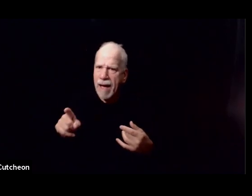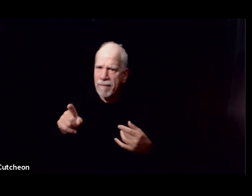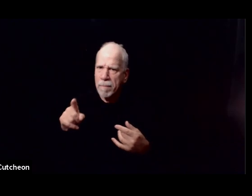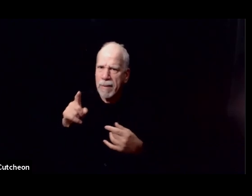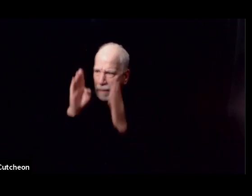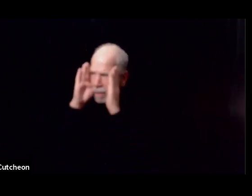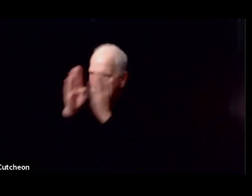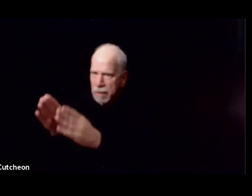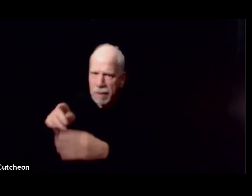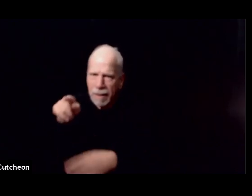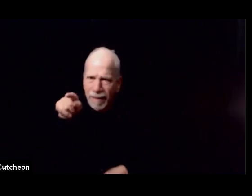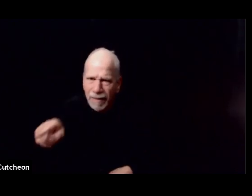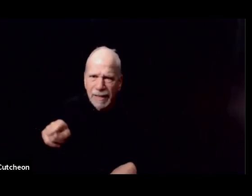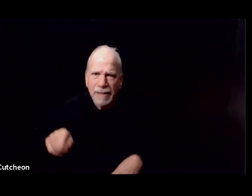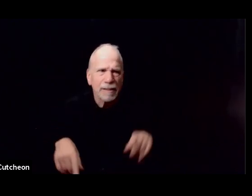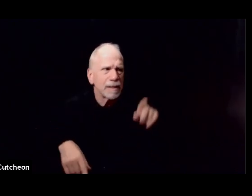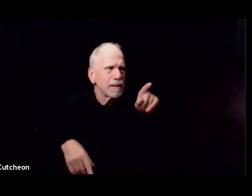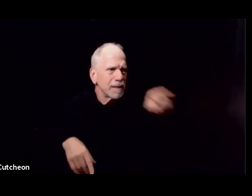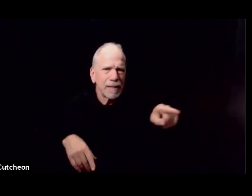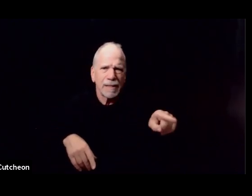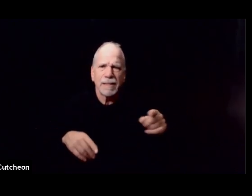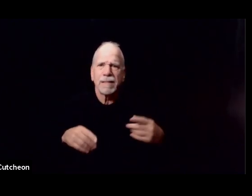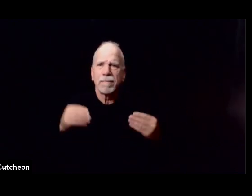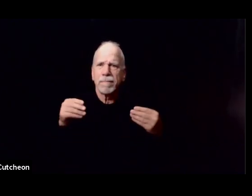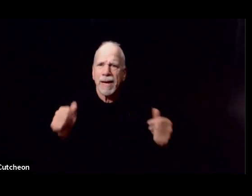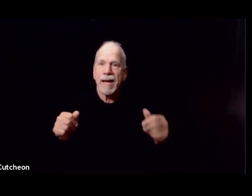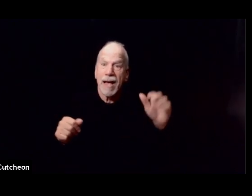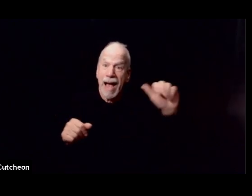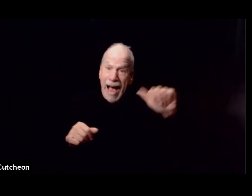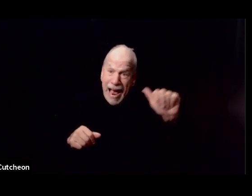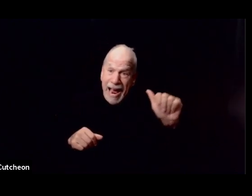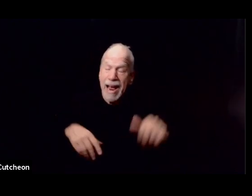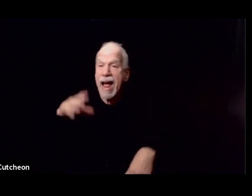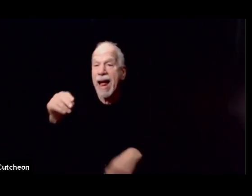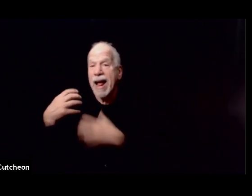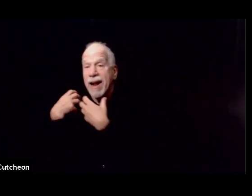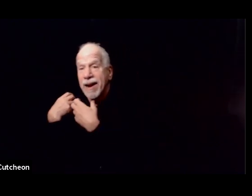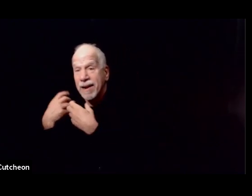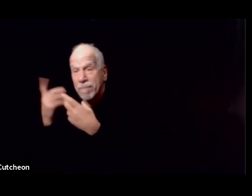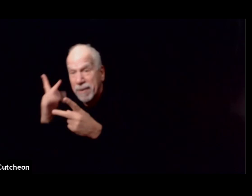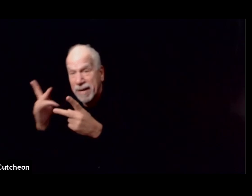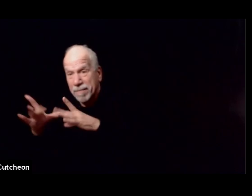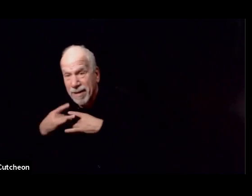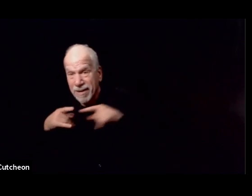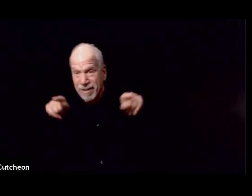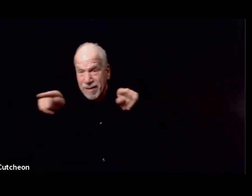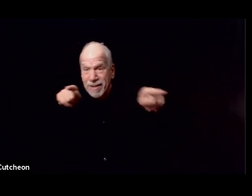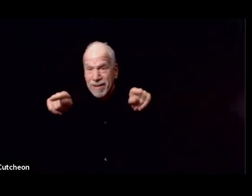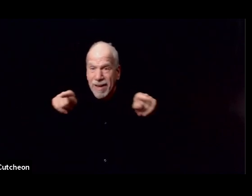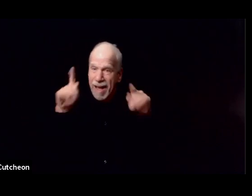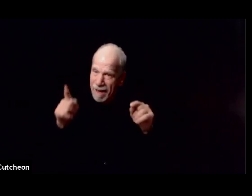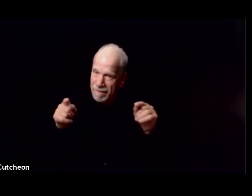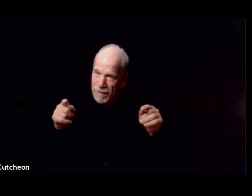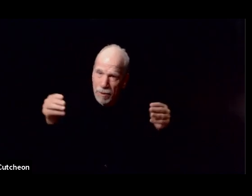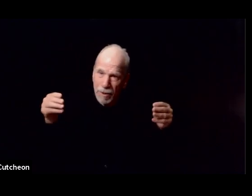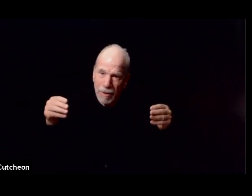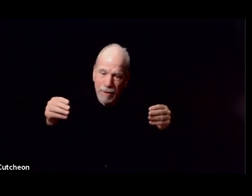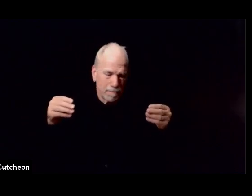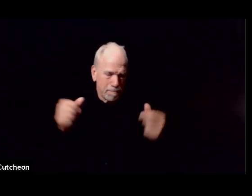Operator: Thank you. Your next question comes from the line of Kirsti Marohn from Minnesota